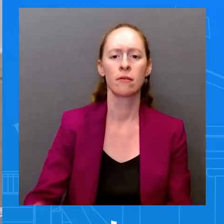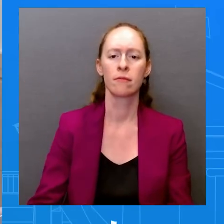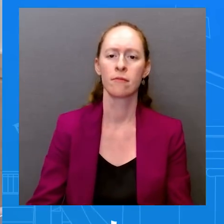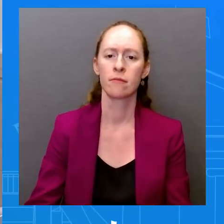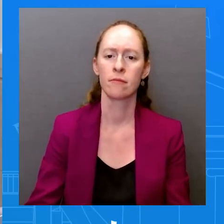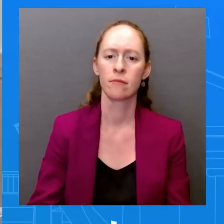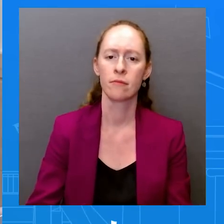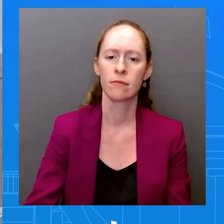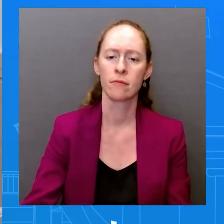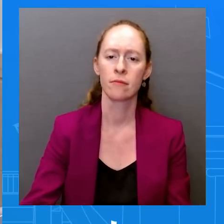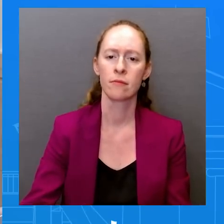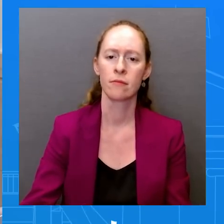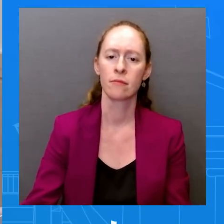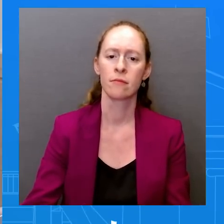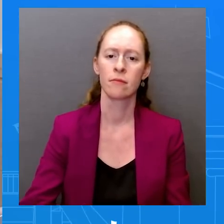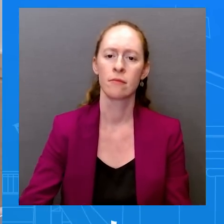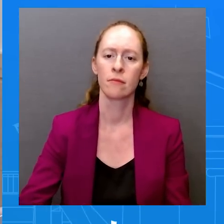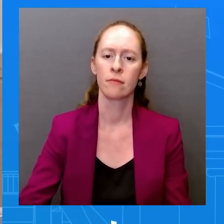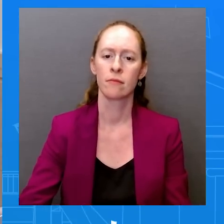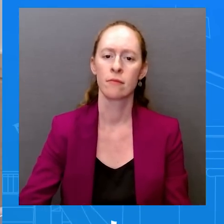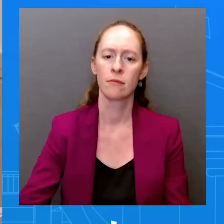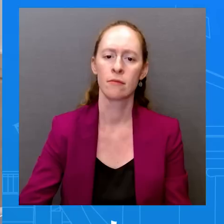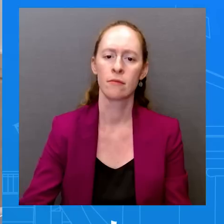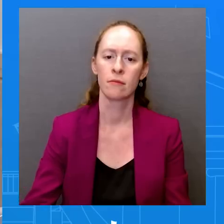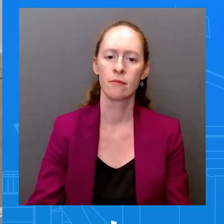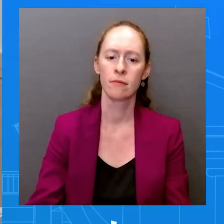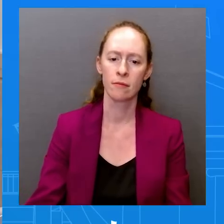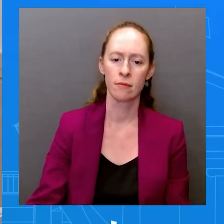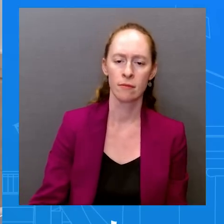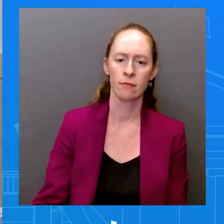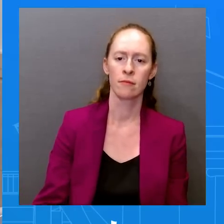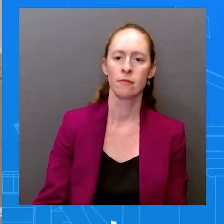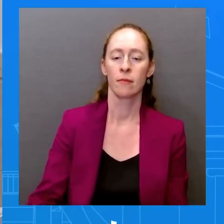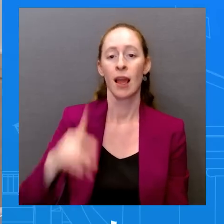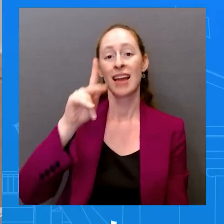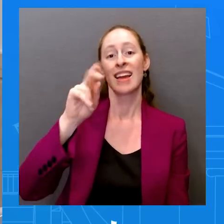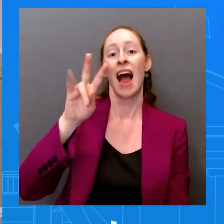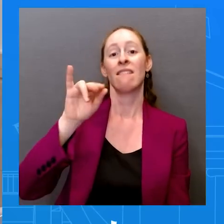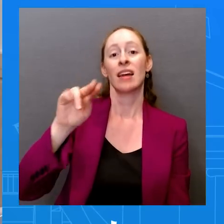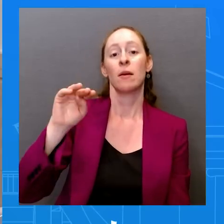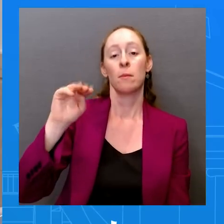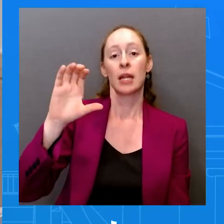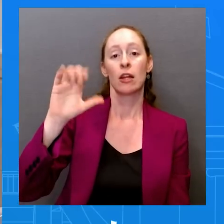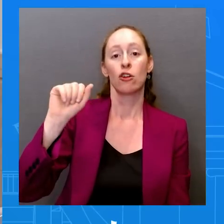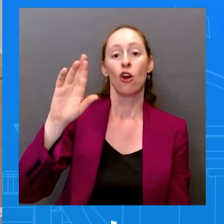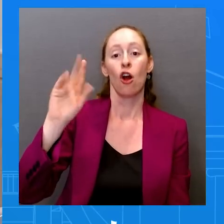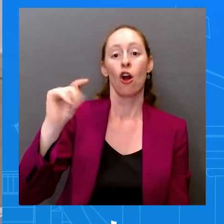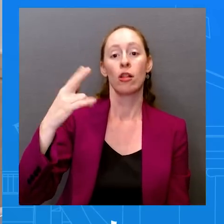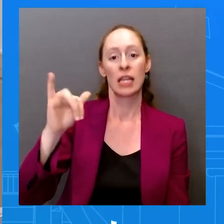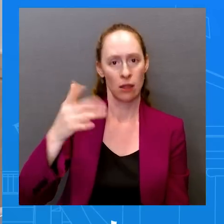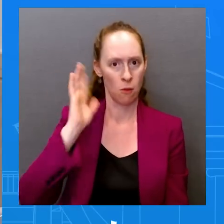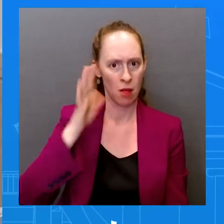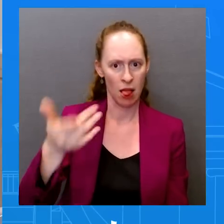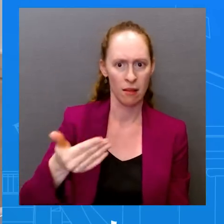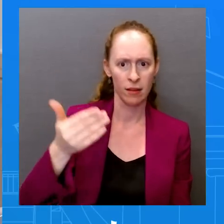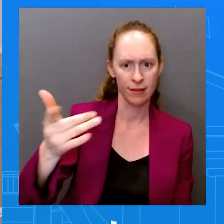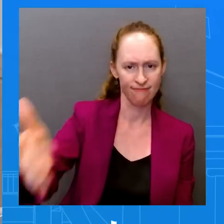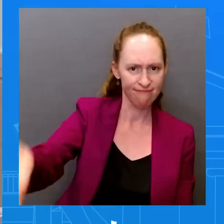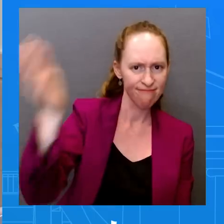to unveil this economic agenda later this month in Pittsburgh. Among the items it dictates is a desire